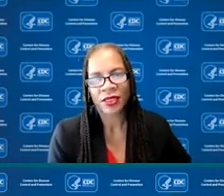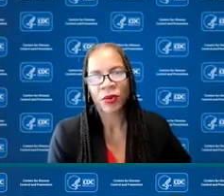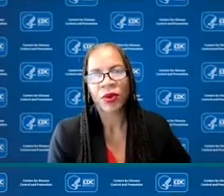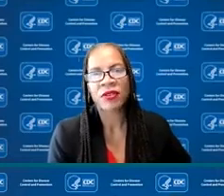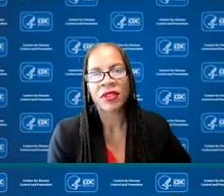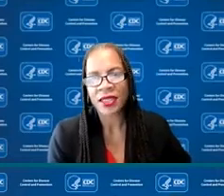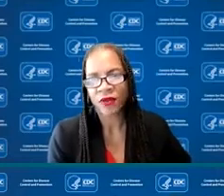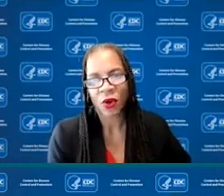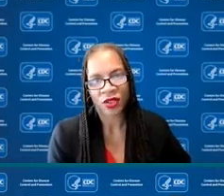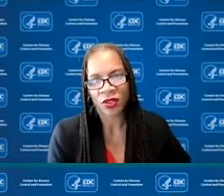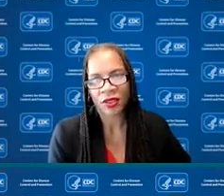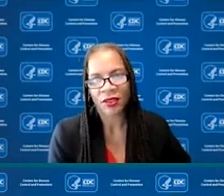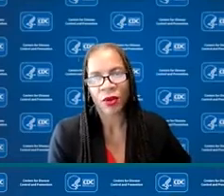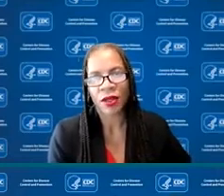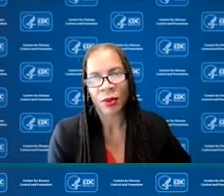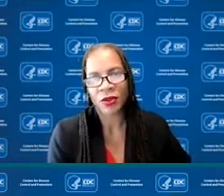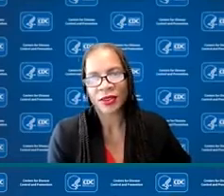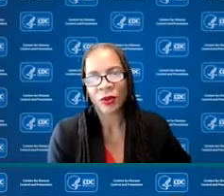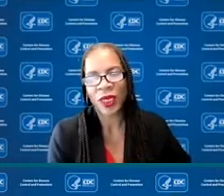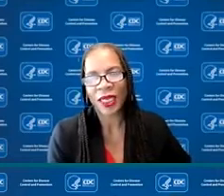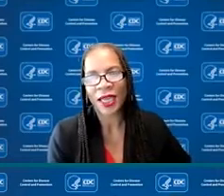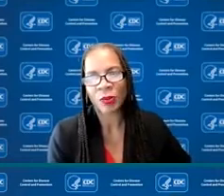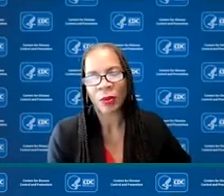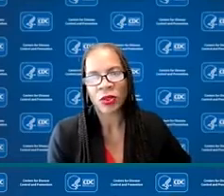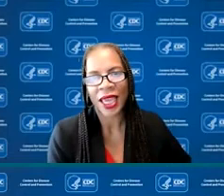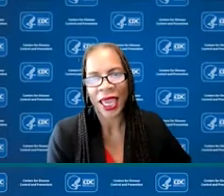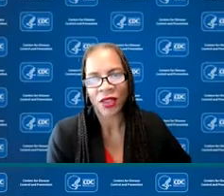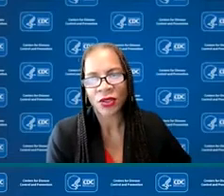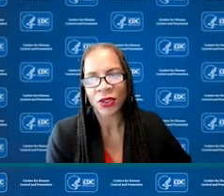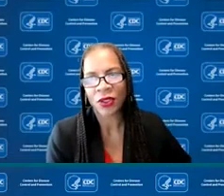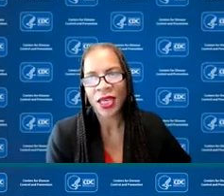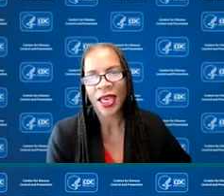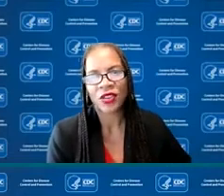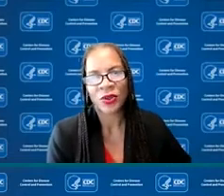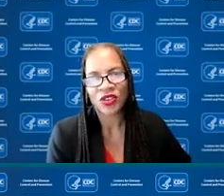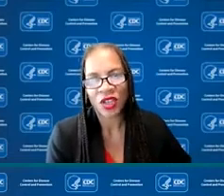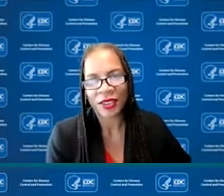There were lots of questions that were coming to us, and we had to be able to answer and to adjust